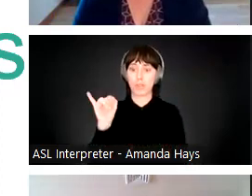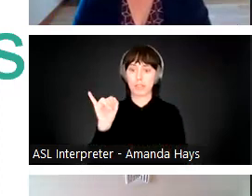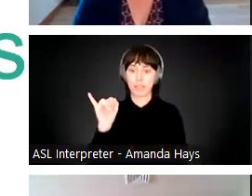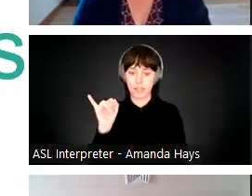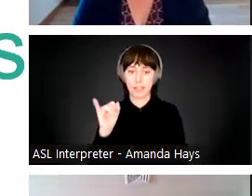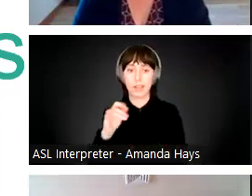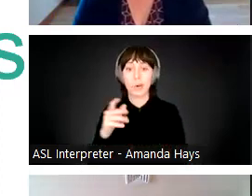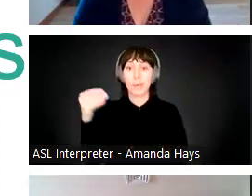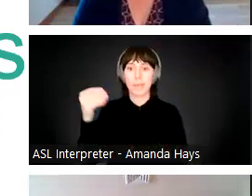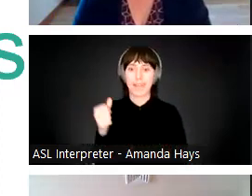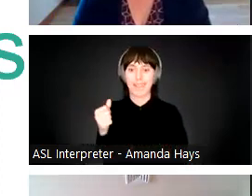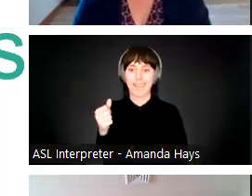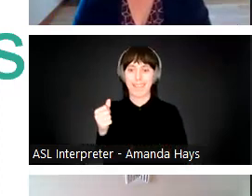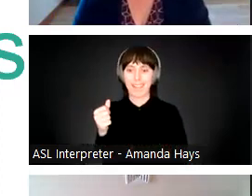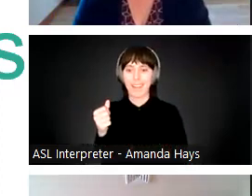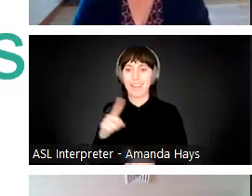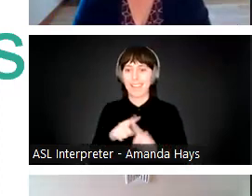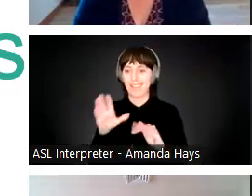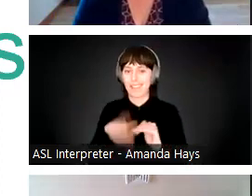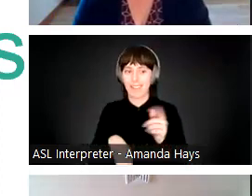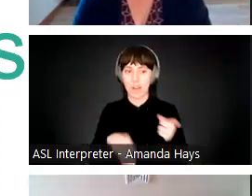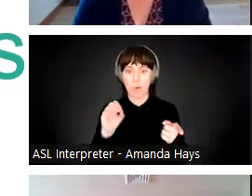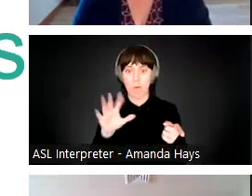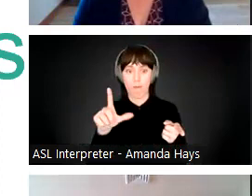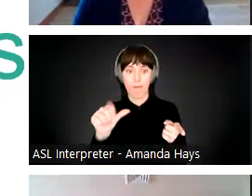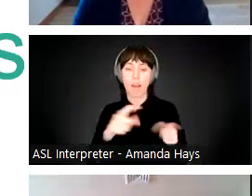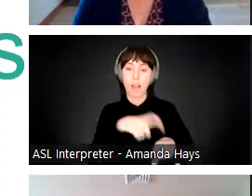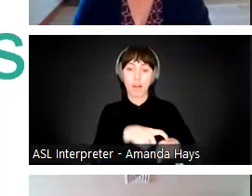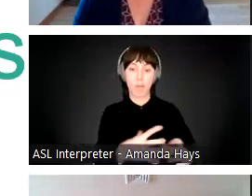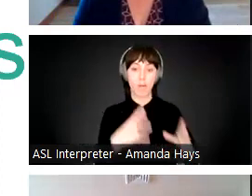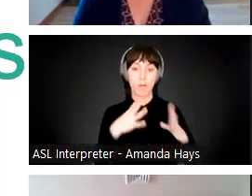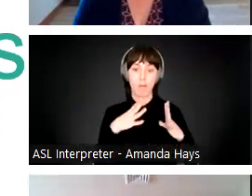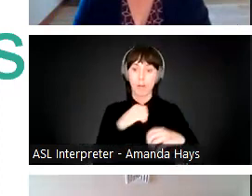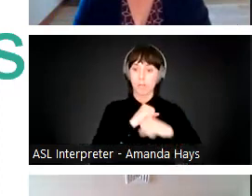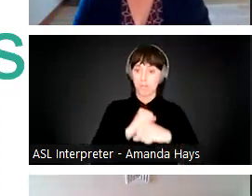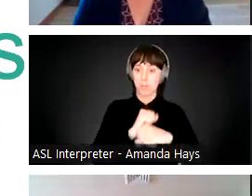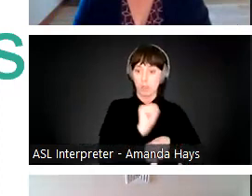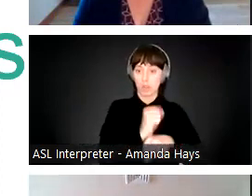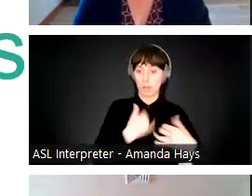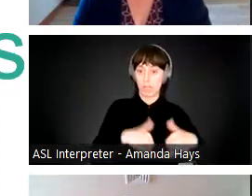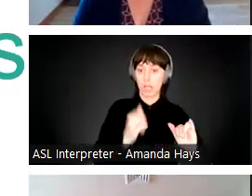opposed to OFLA, which is time off and it's protected, but not necessarily paid, unless you've got other leave banks